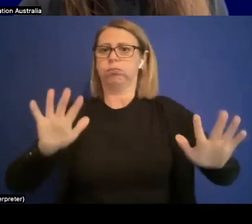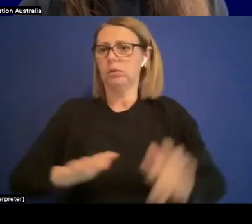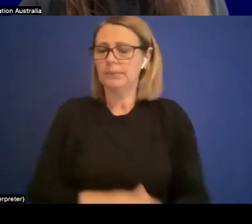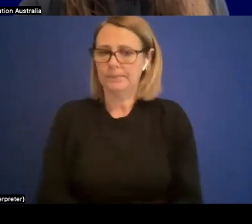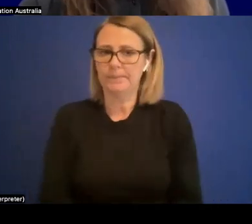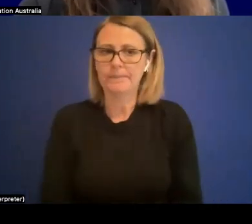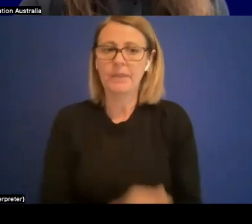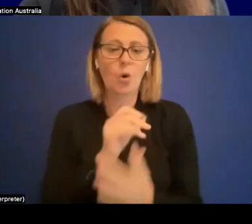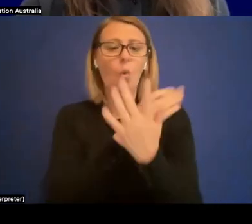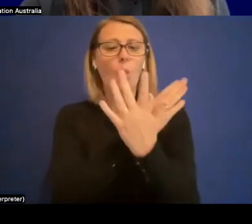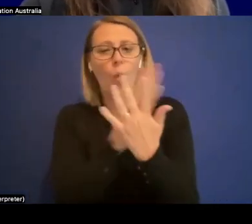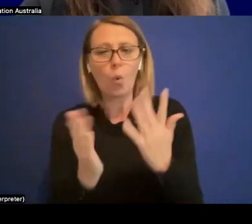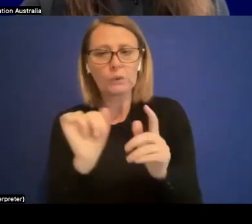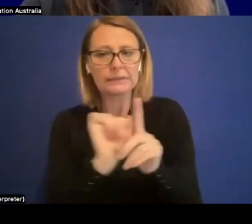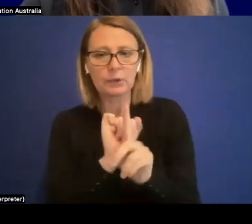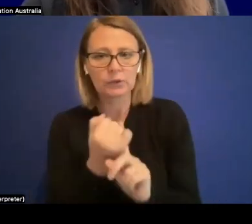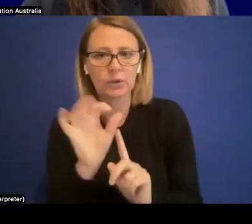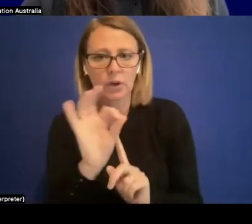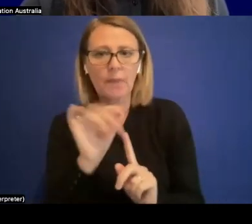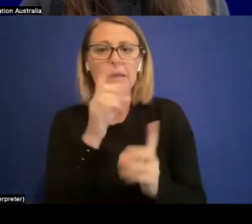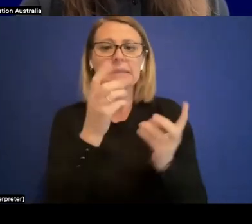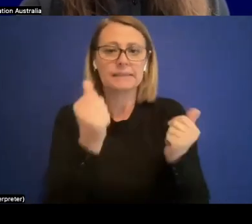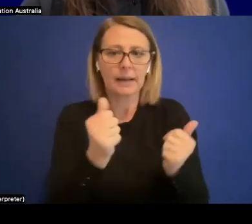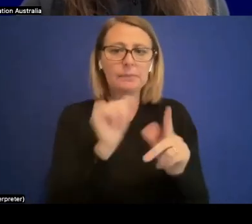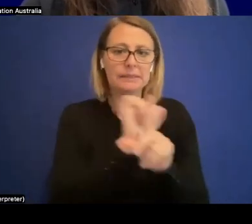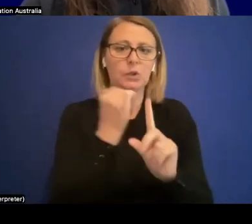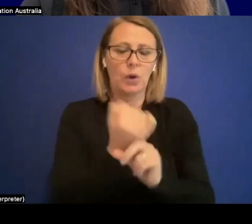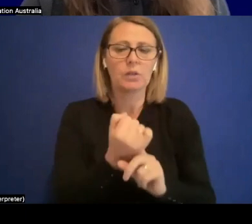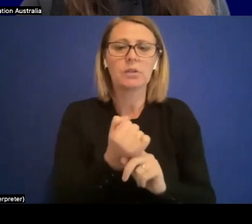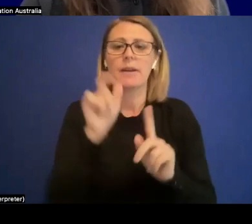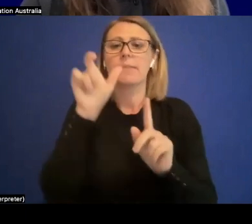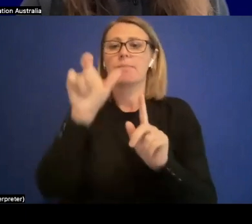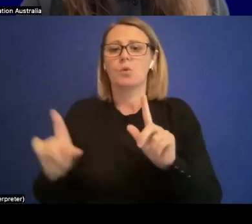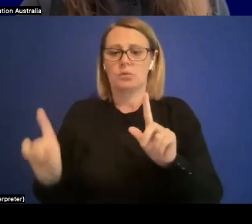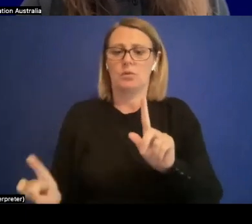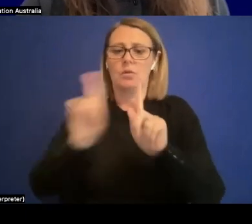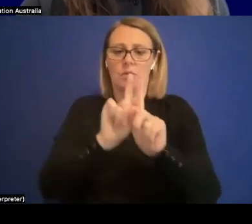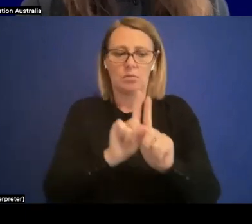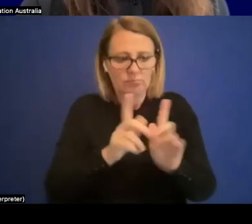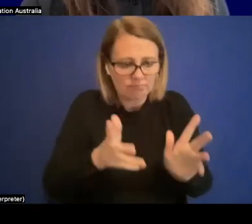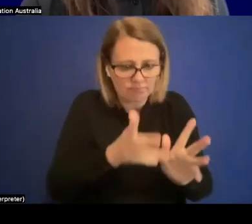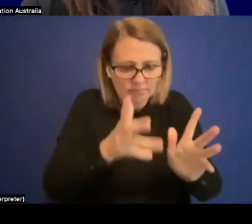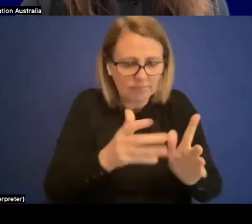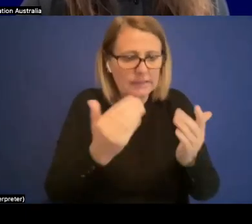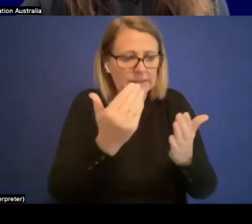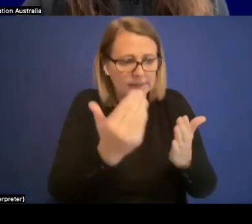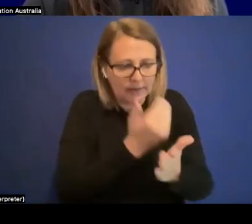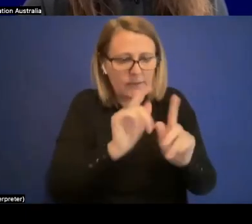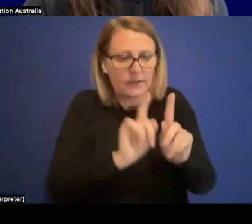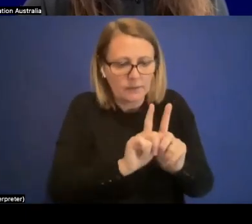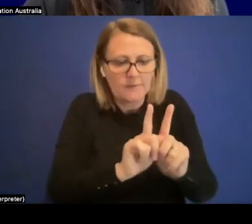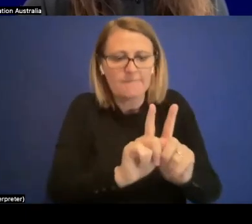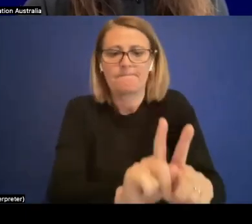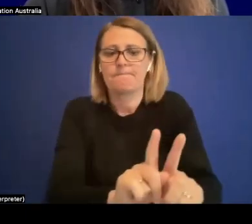but there were some situations where a human guide would provide reassurance and safety for Billy.